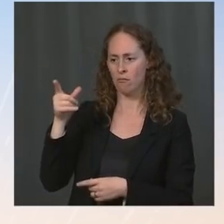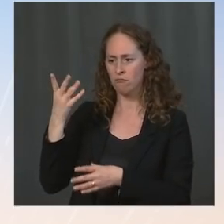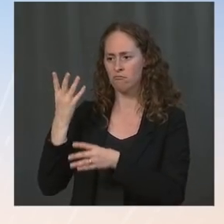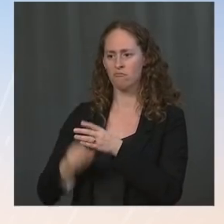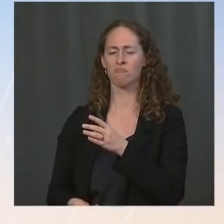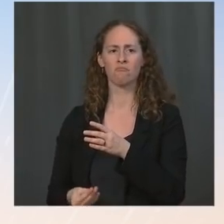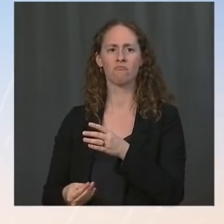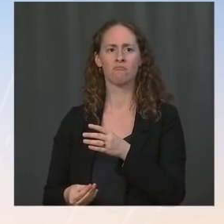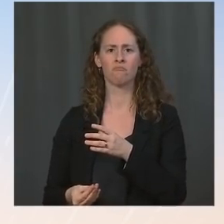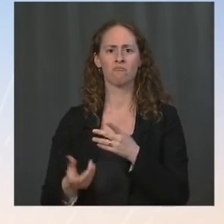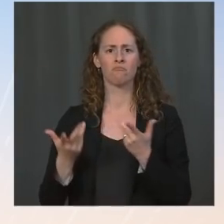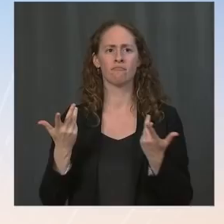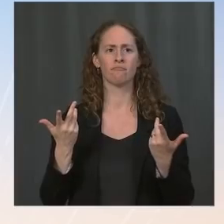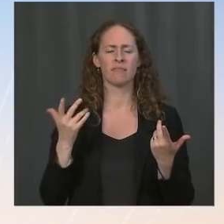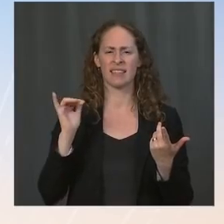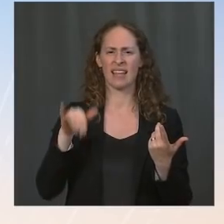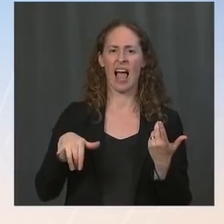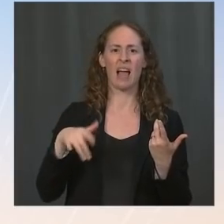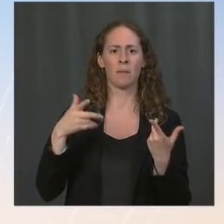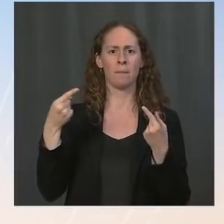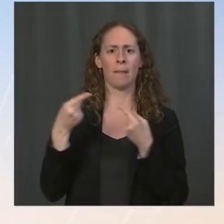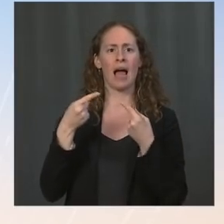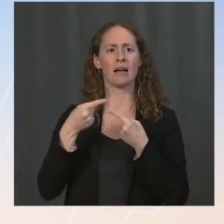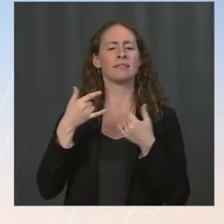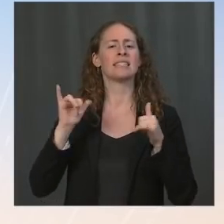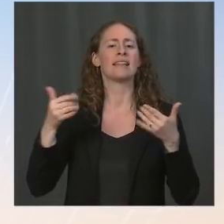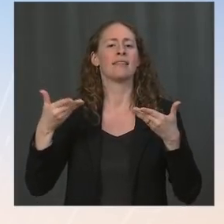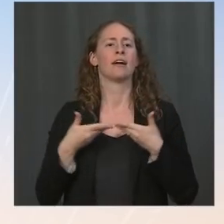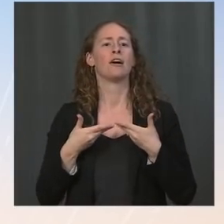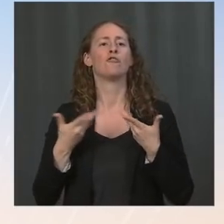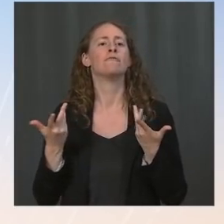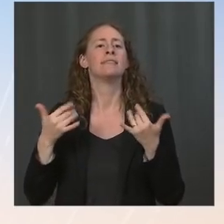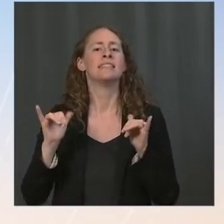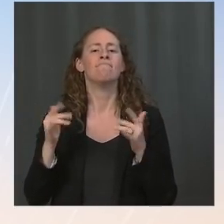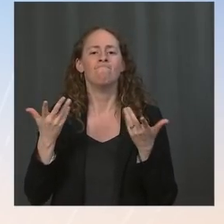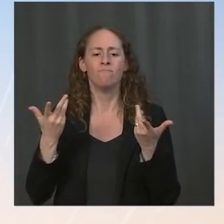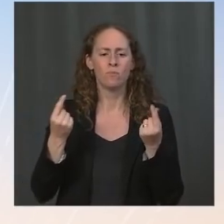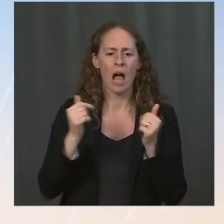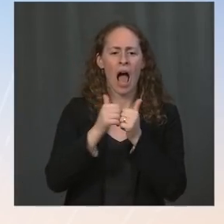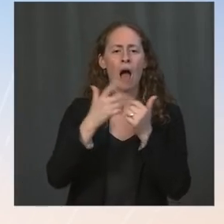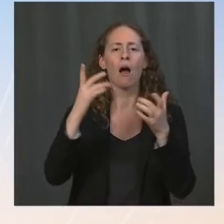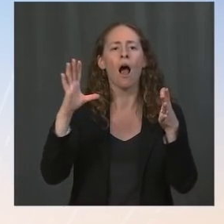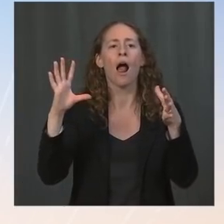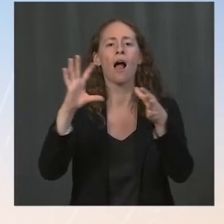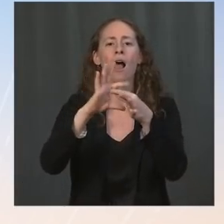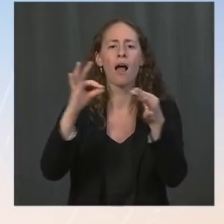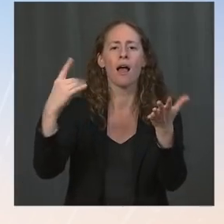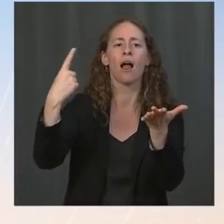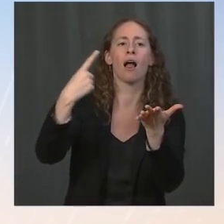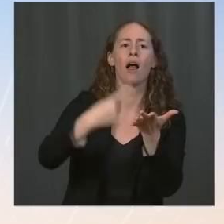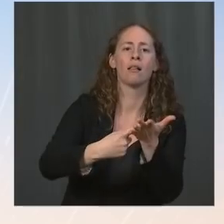and to ease what all these families are going through. But he was honored to be there yesterday and to be able to spend some time with the families.